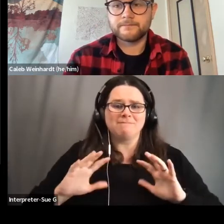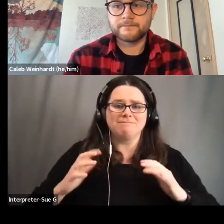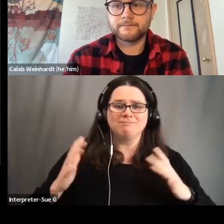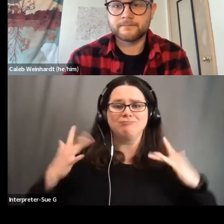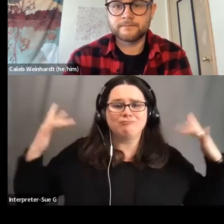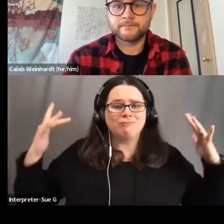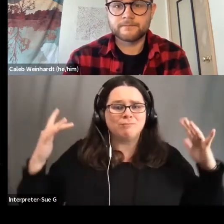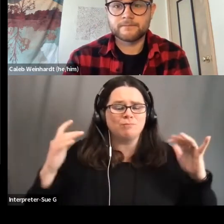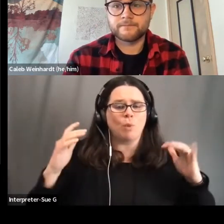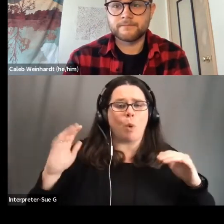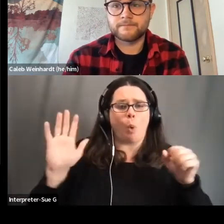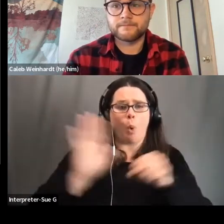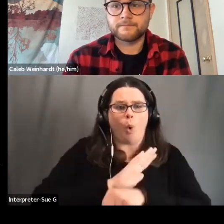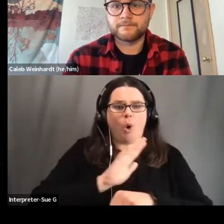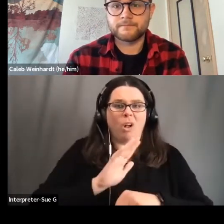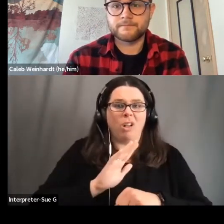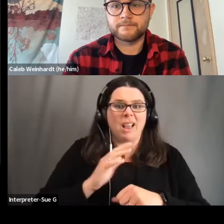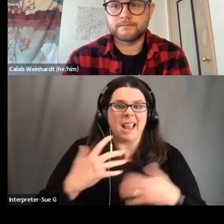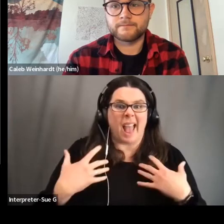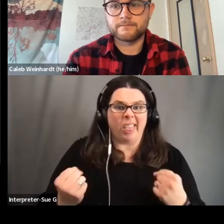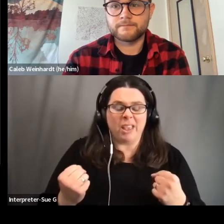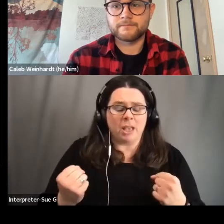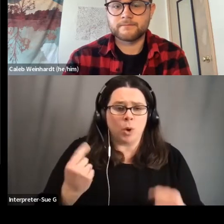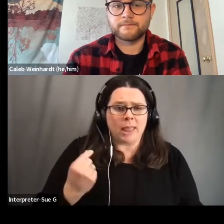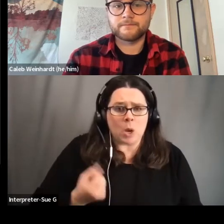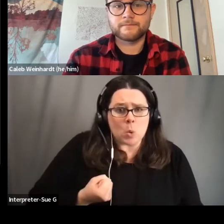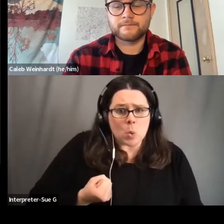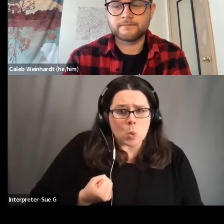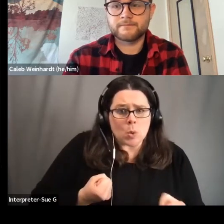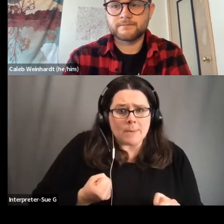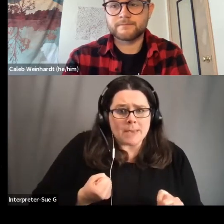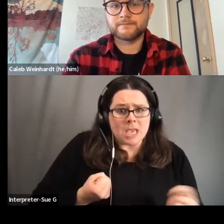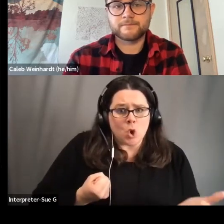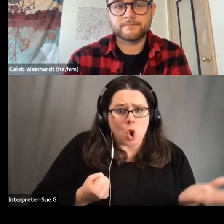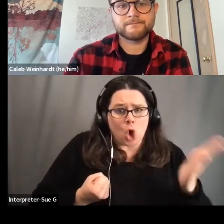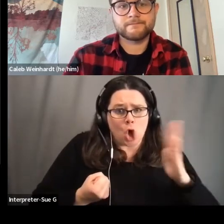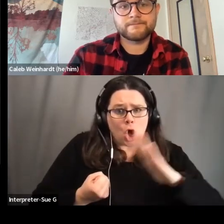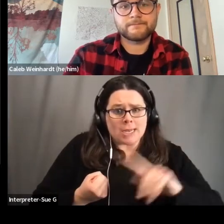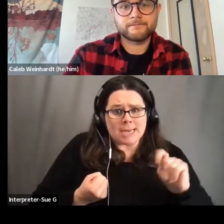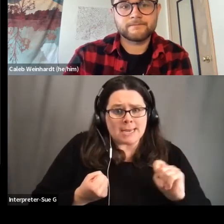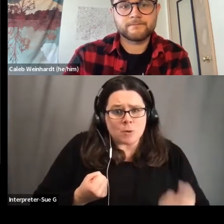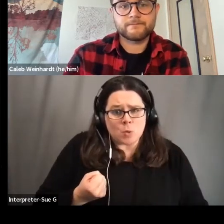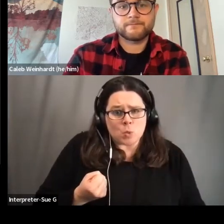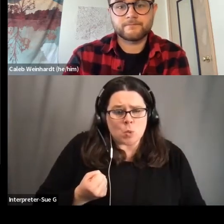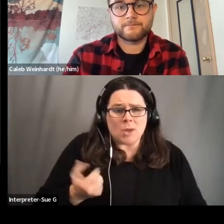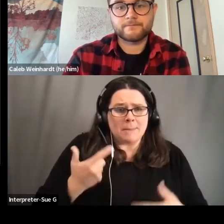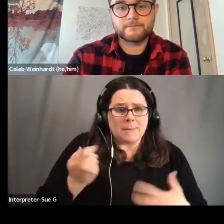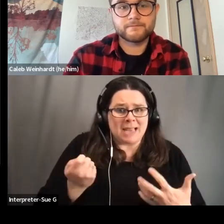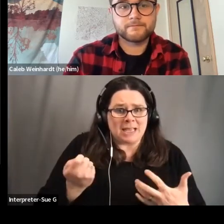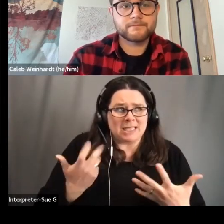They go all day without peeing. Excuse my language of that but you know, this is what happens when we deny access